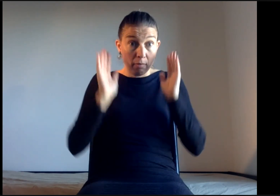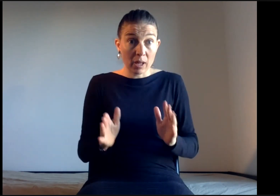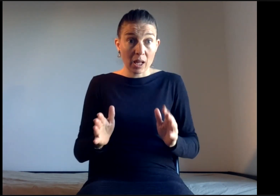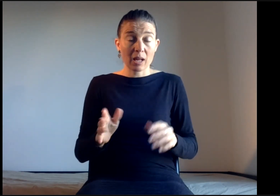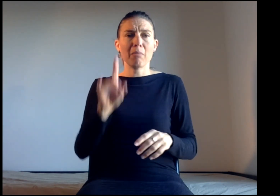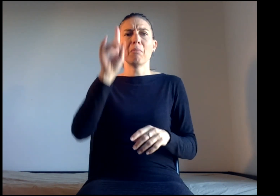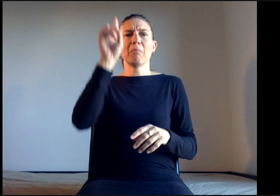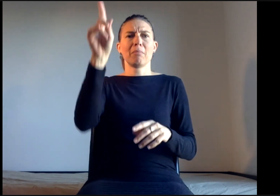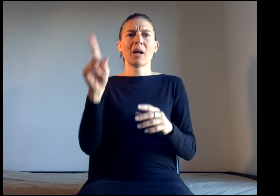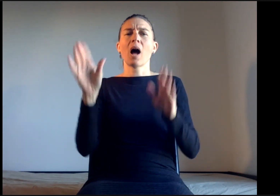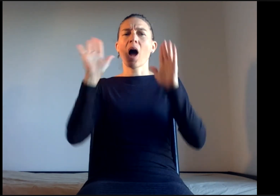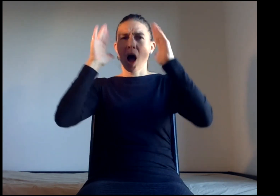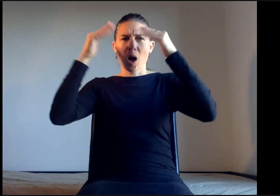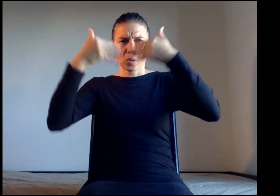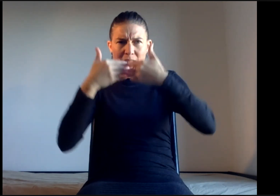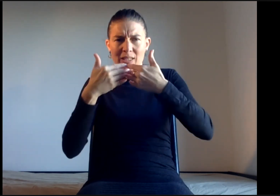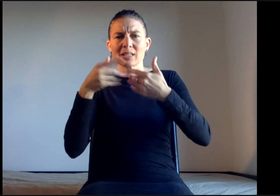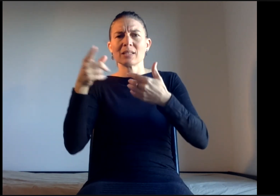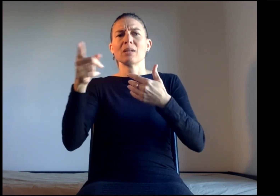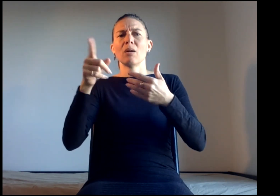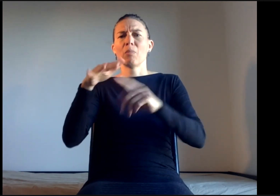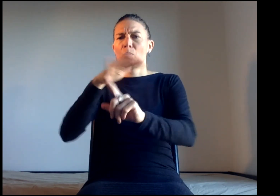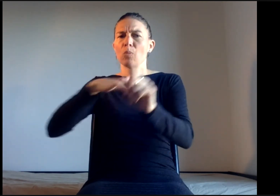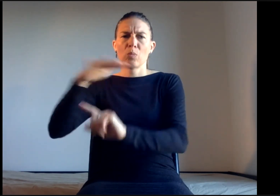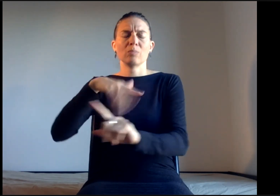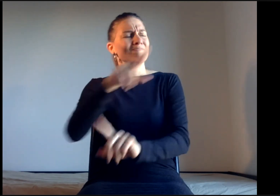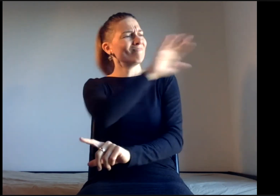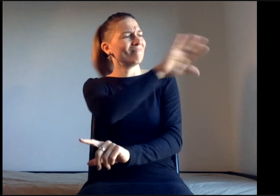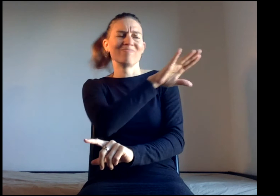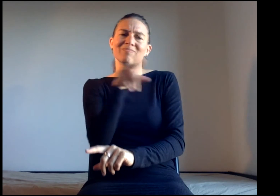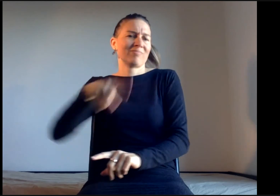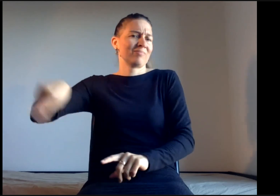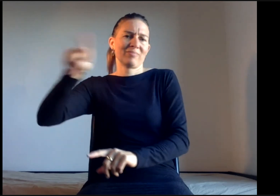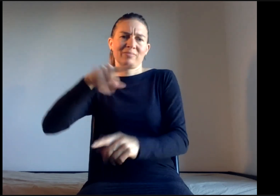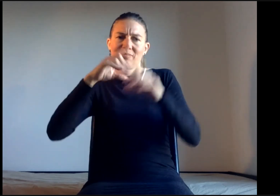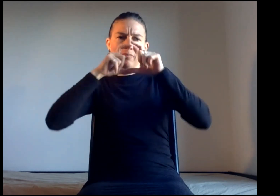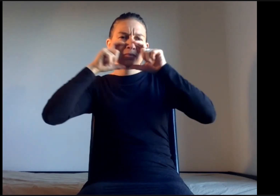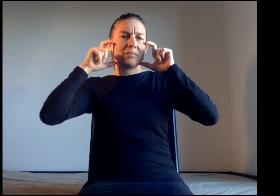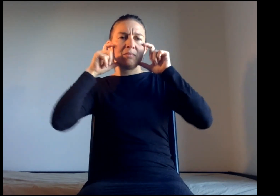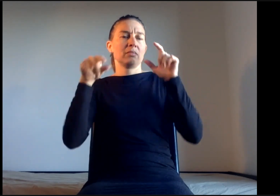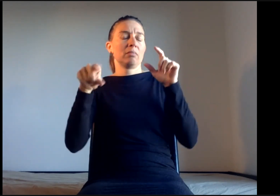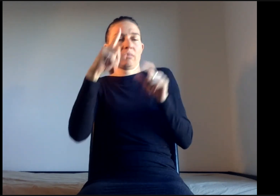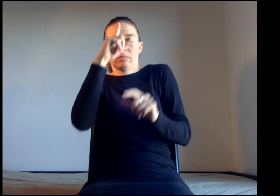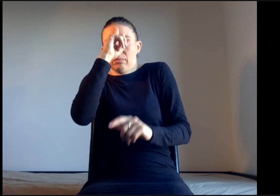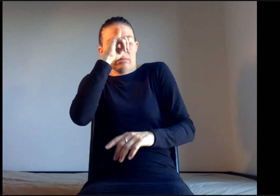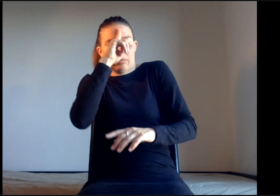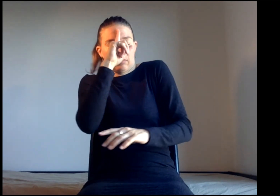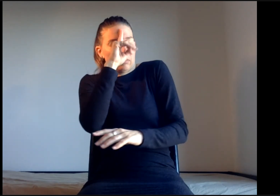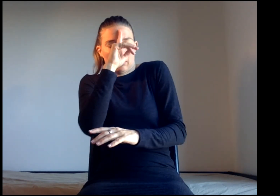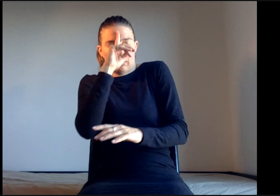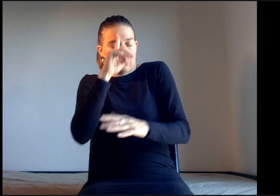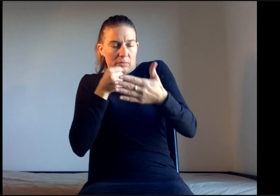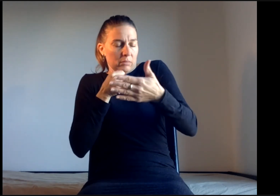especially there has fought to grant the exception that people with Autism don't have to wear the face masks.